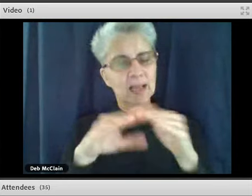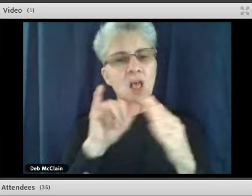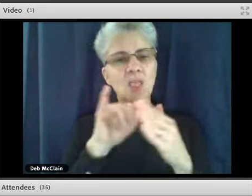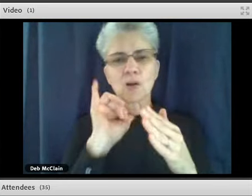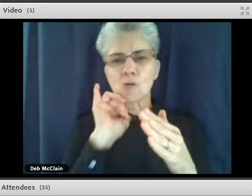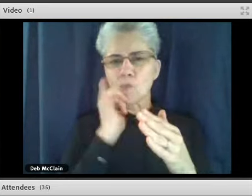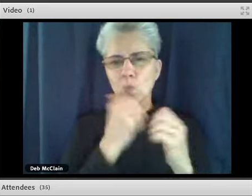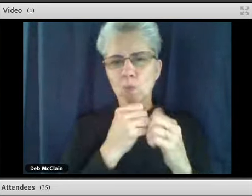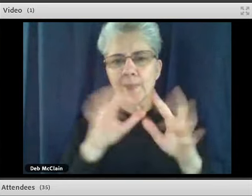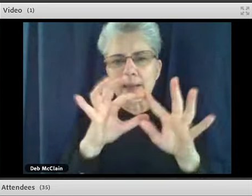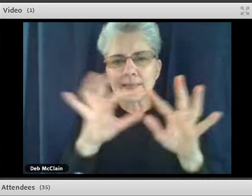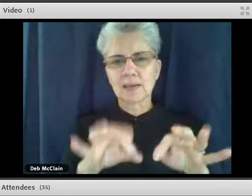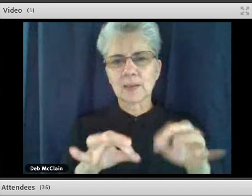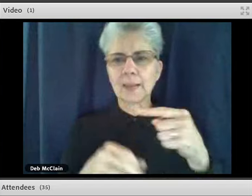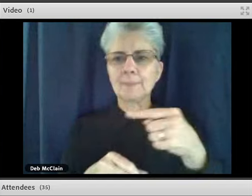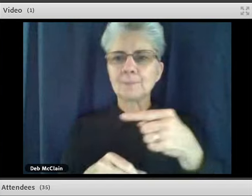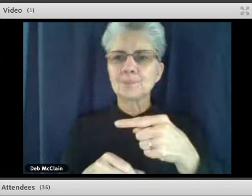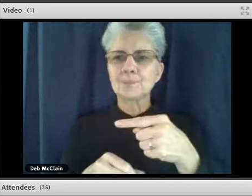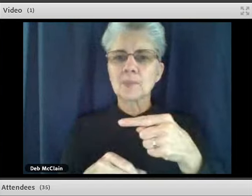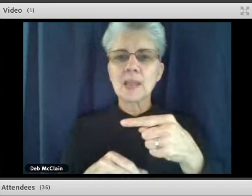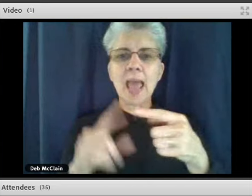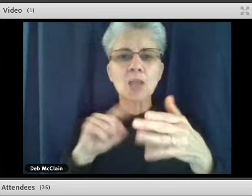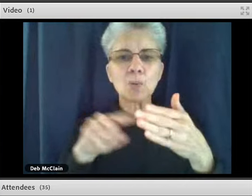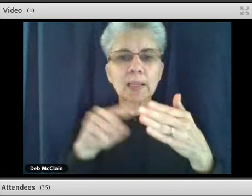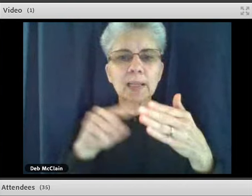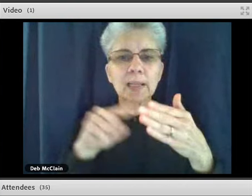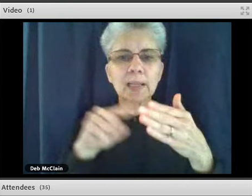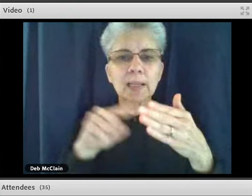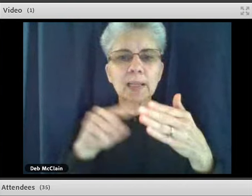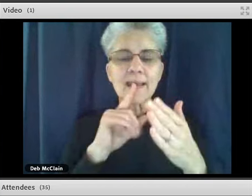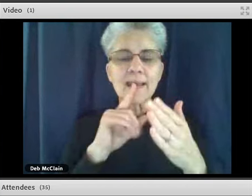And this accessibility checklist, here, tells me things that are wrong with my document.